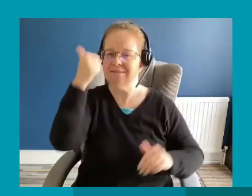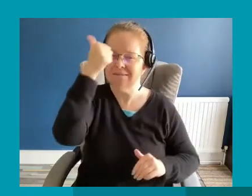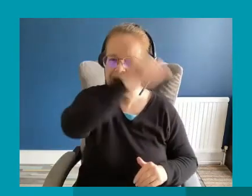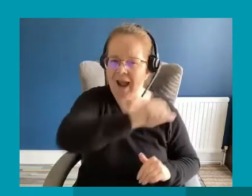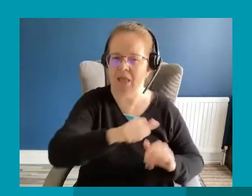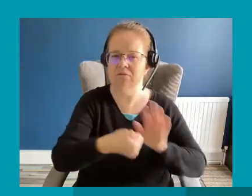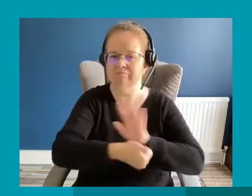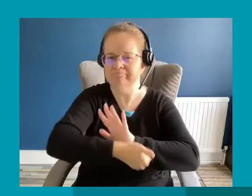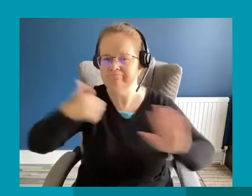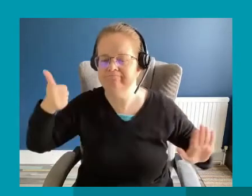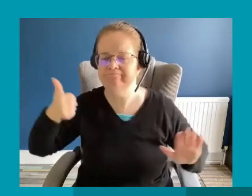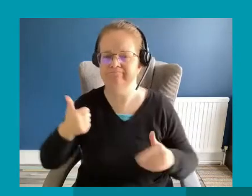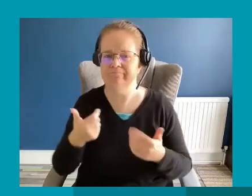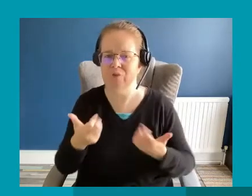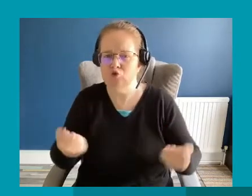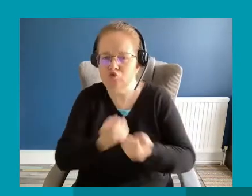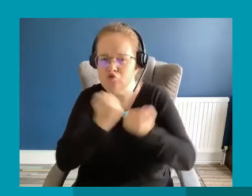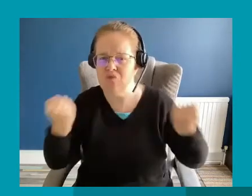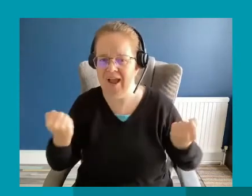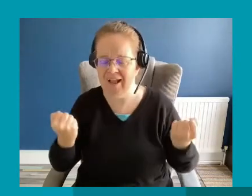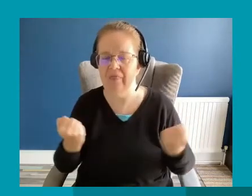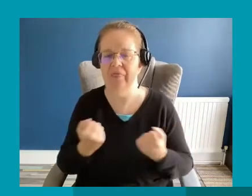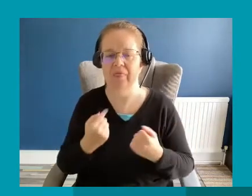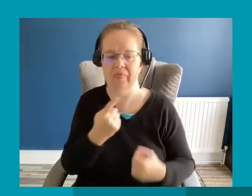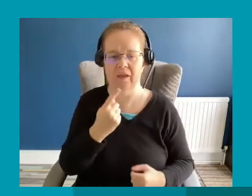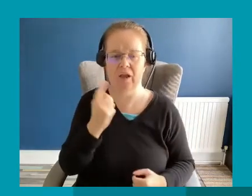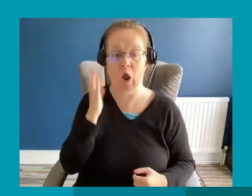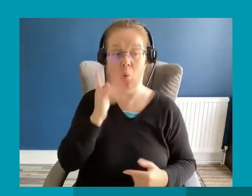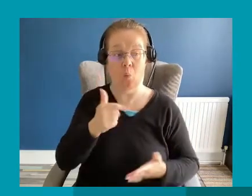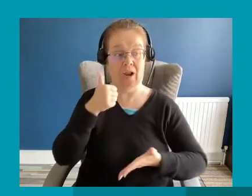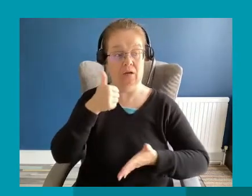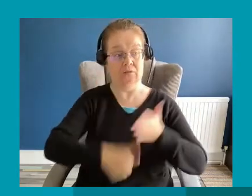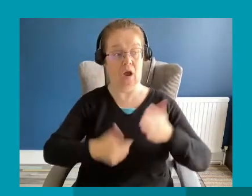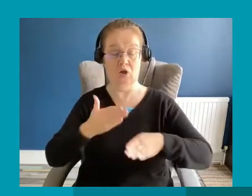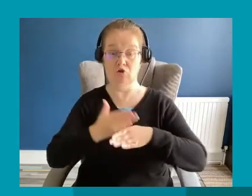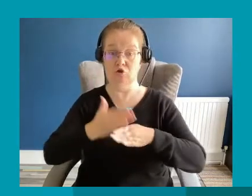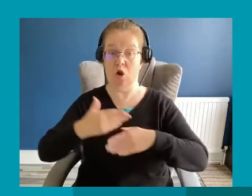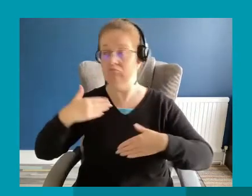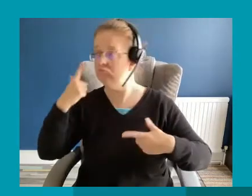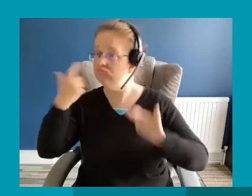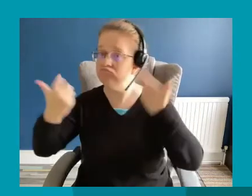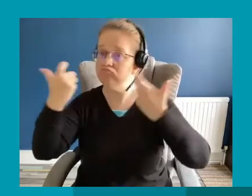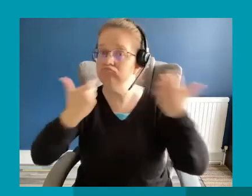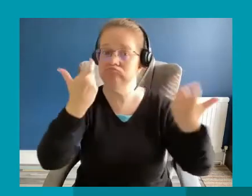Throughout your job search journey. First of all, as you start your job search journey and you're looking for jobs you want